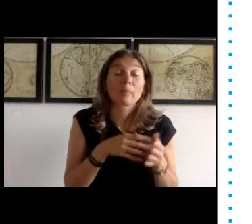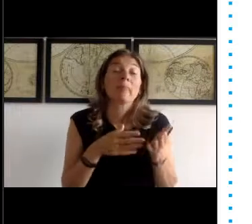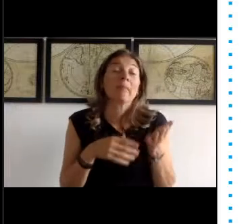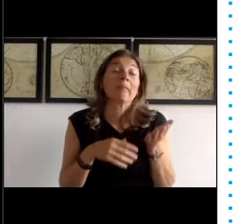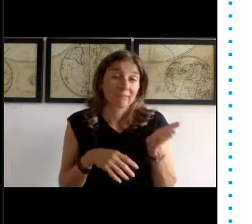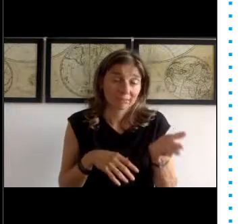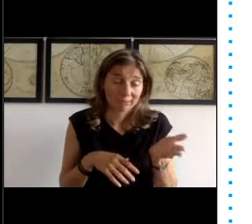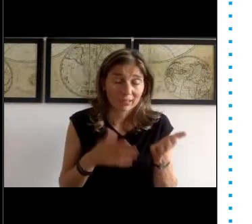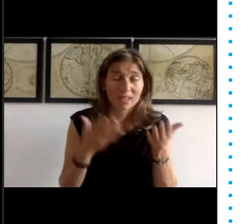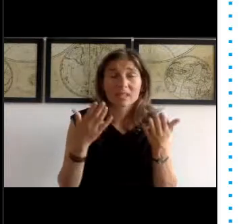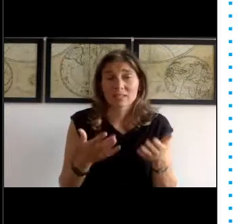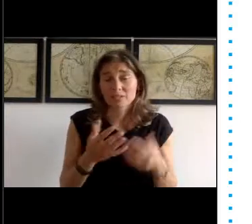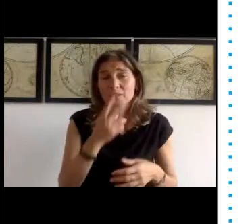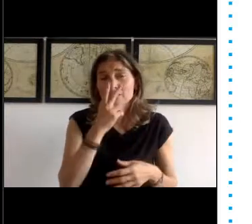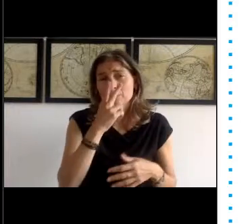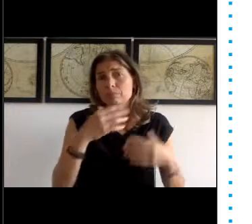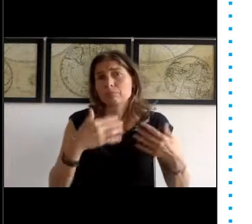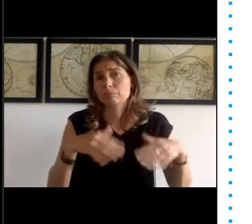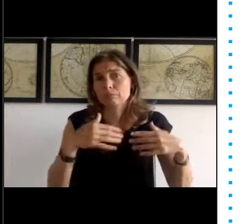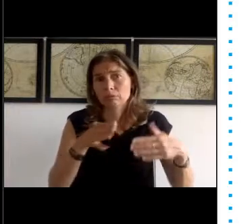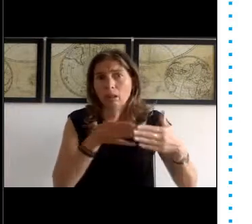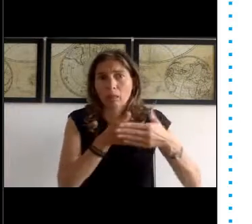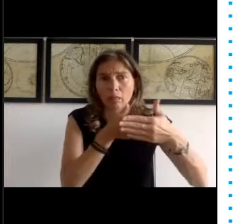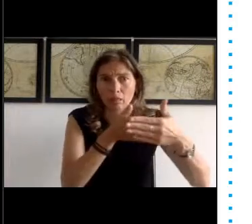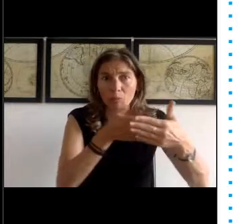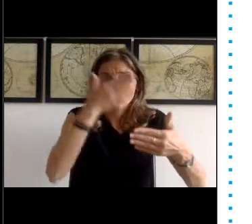clearly one of the needs that I understand.